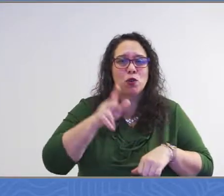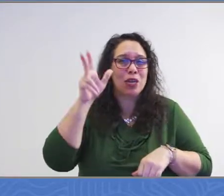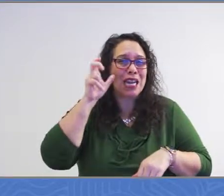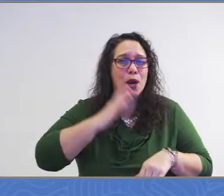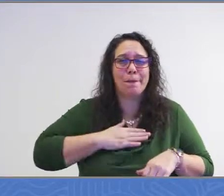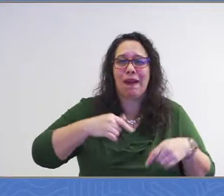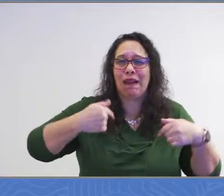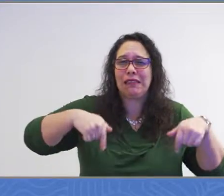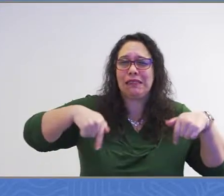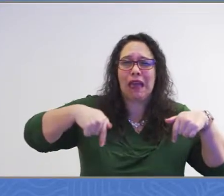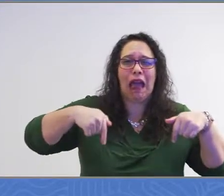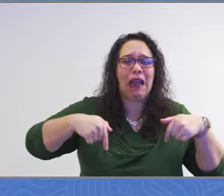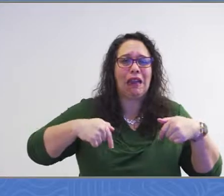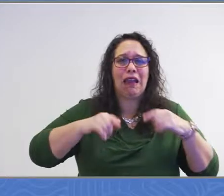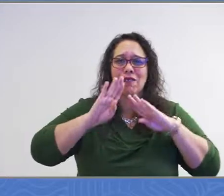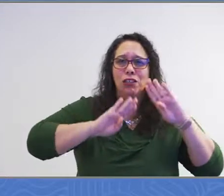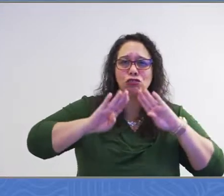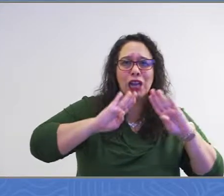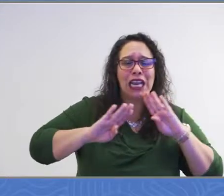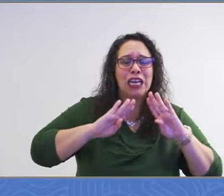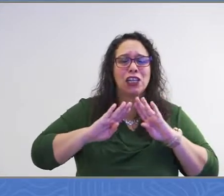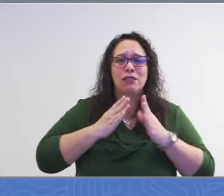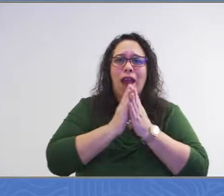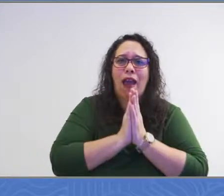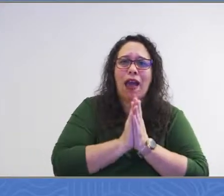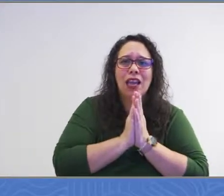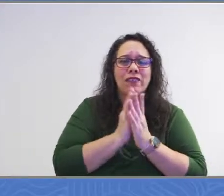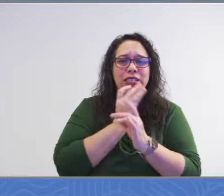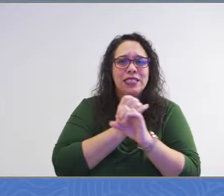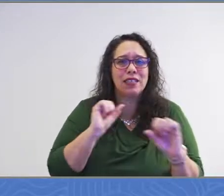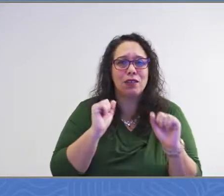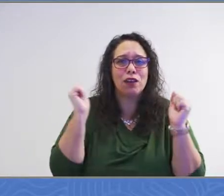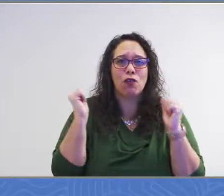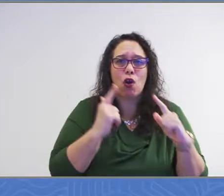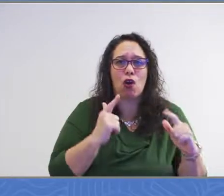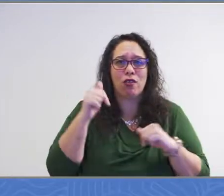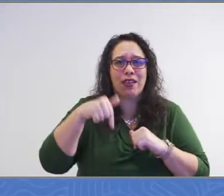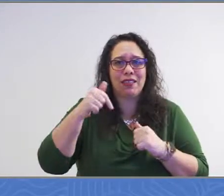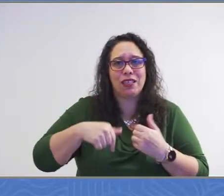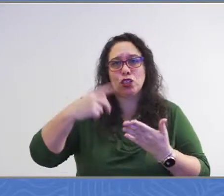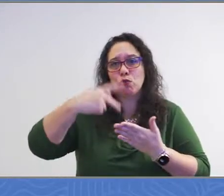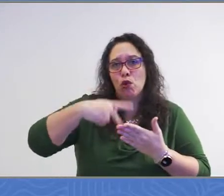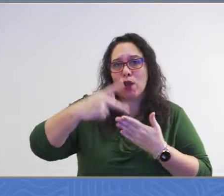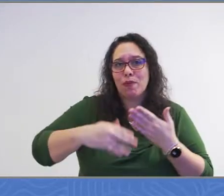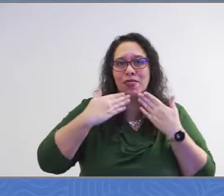and my plead for the safety of all involved in this program. Thank you so much for your time.